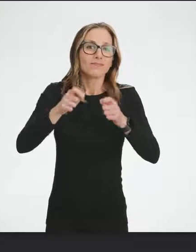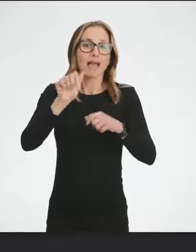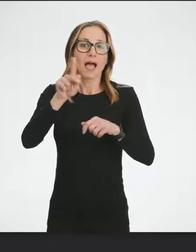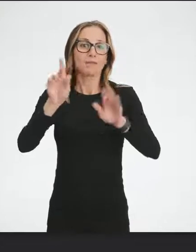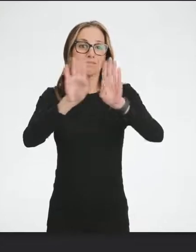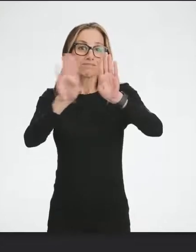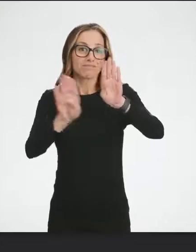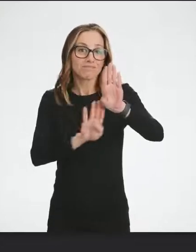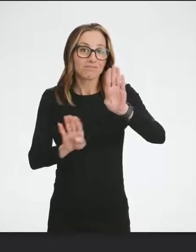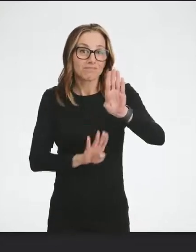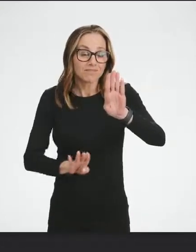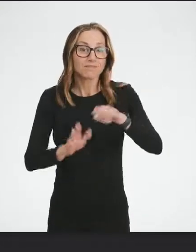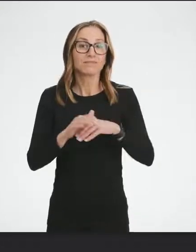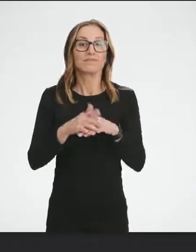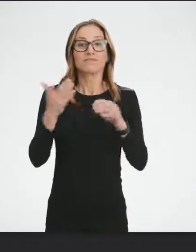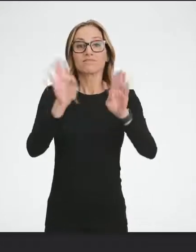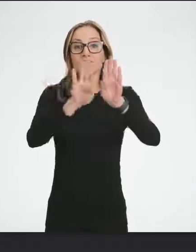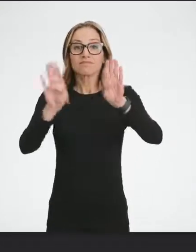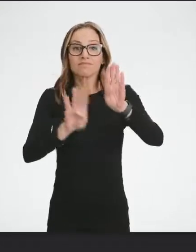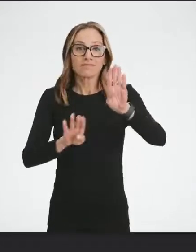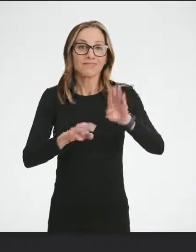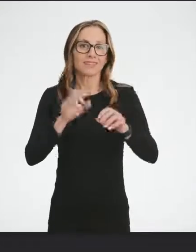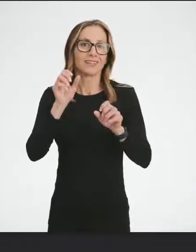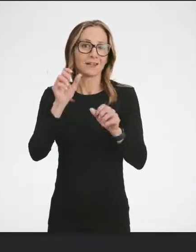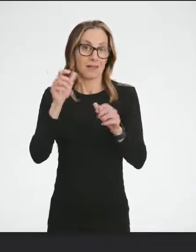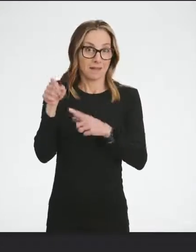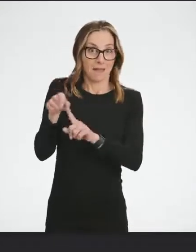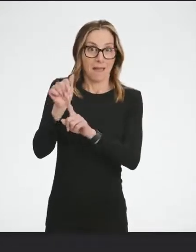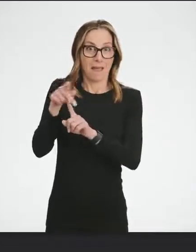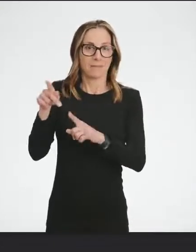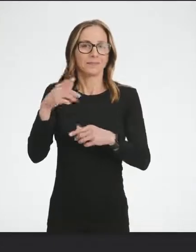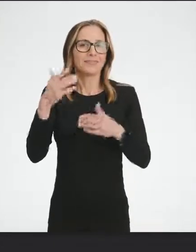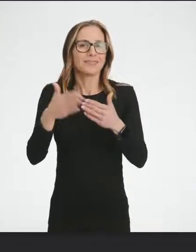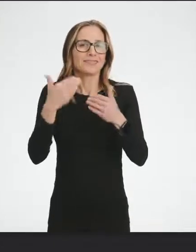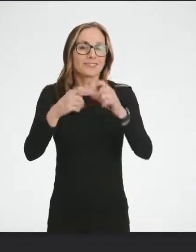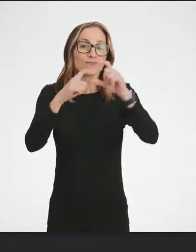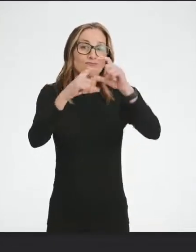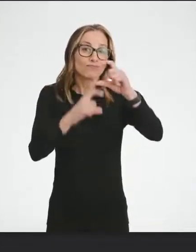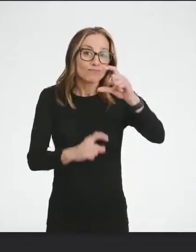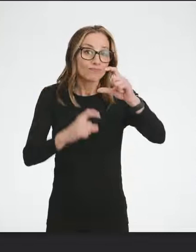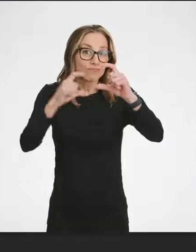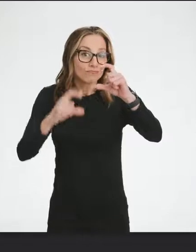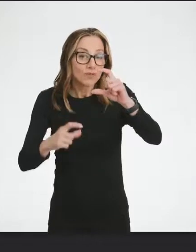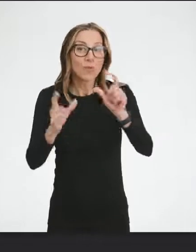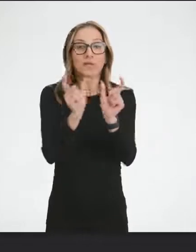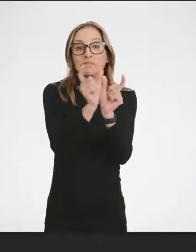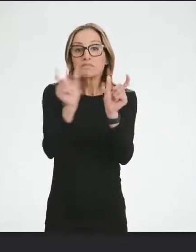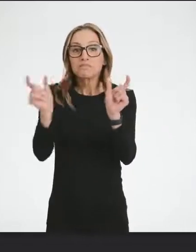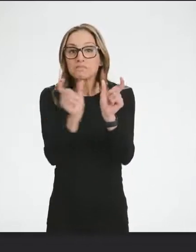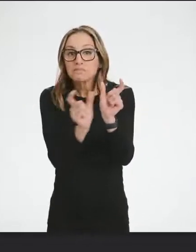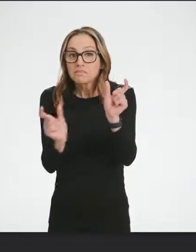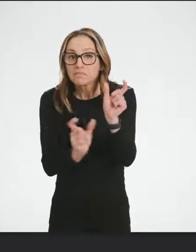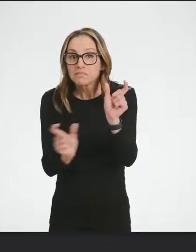The layout of many app interfaces can be described using SwiftUI's model of horizontal or vertical stacks of elements.